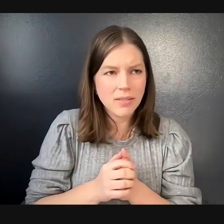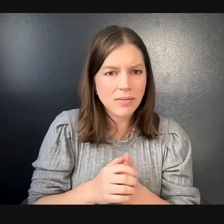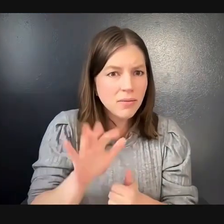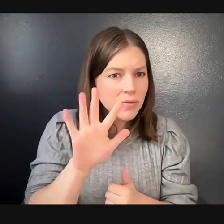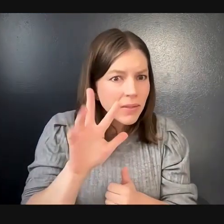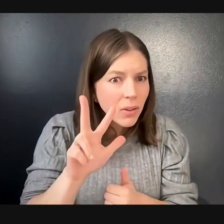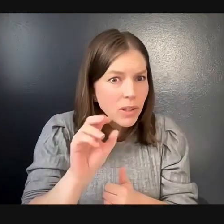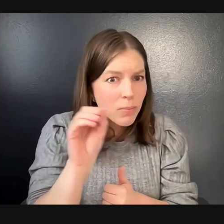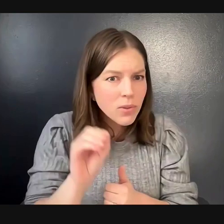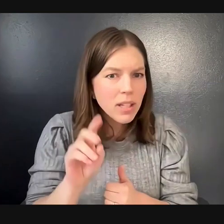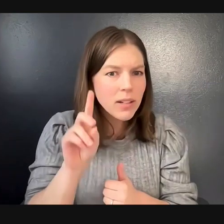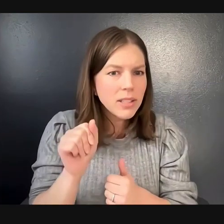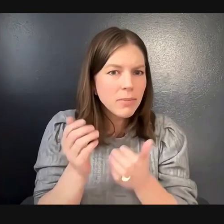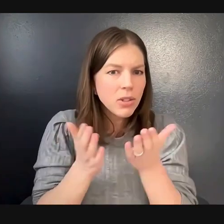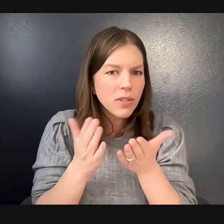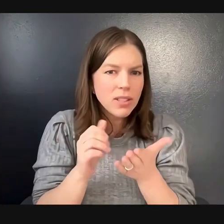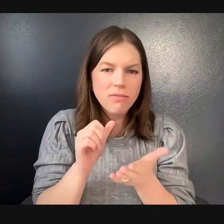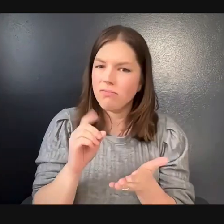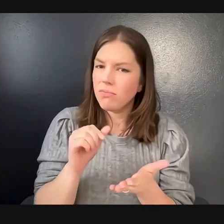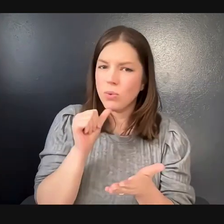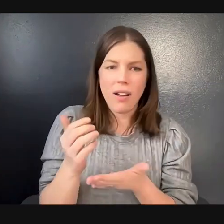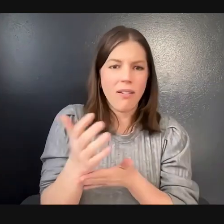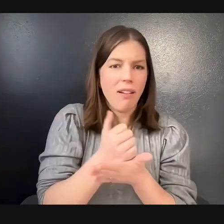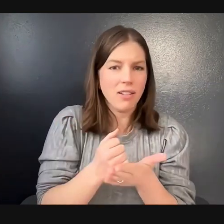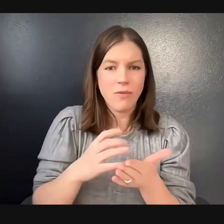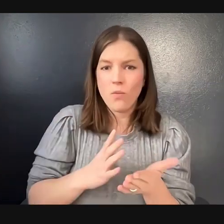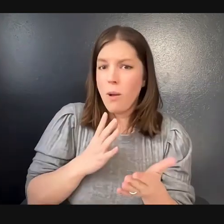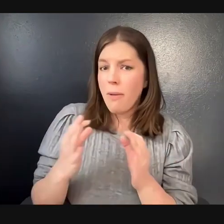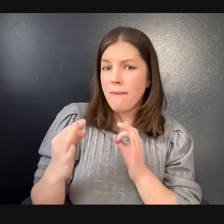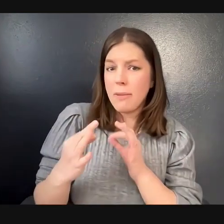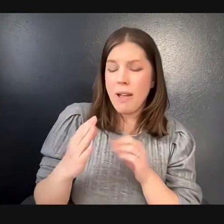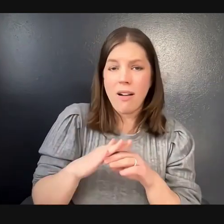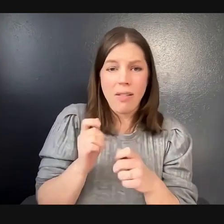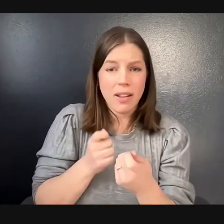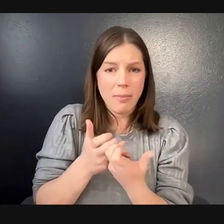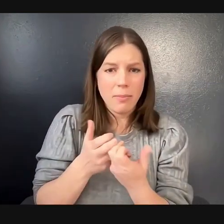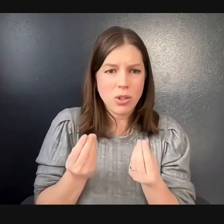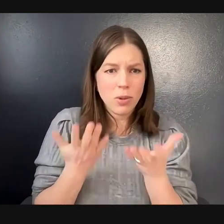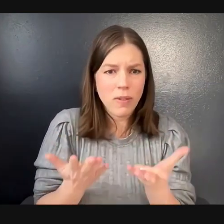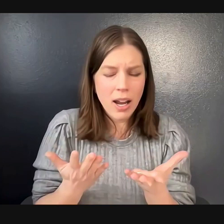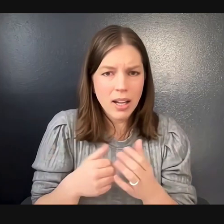And 53% of disability services do not collect formal feedback on the accommodations